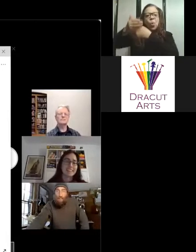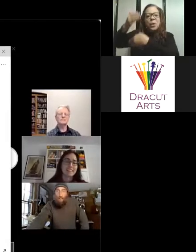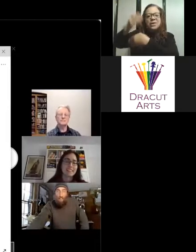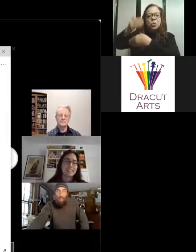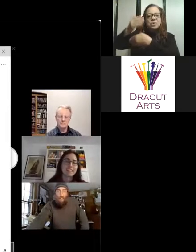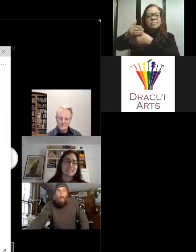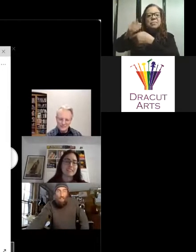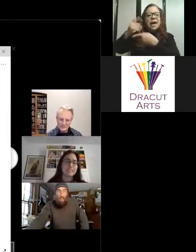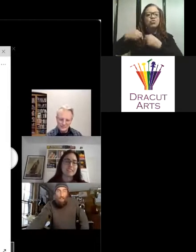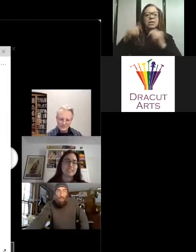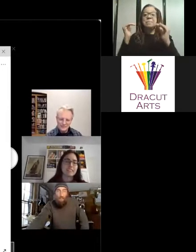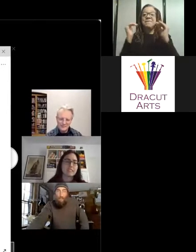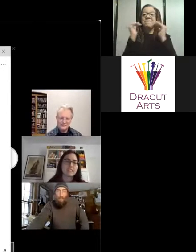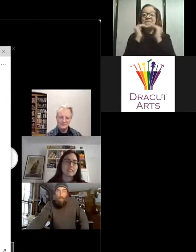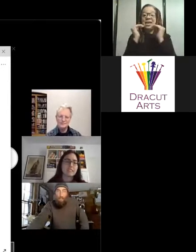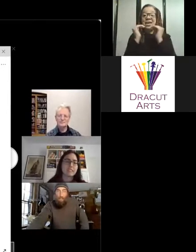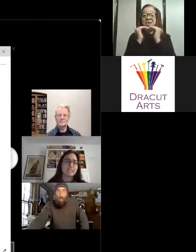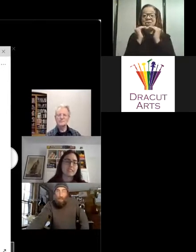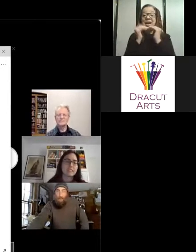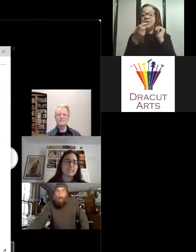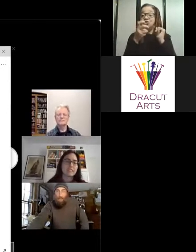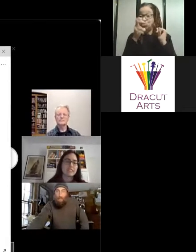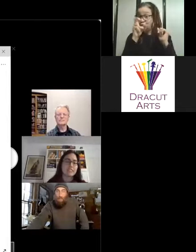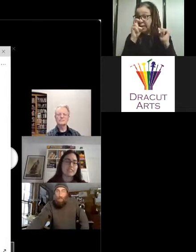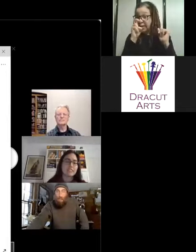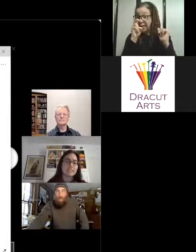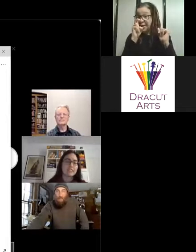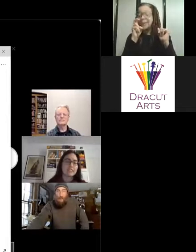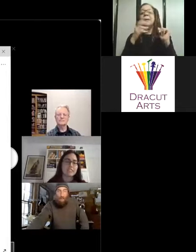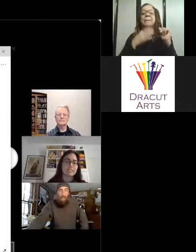be just as well as strict my services were in demand."